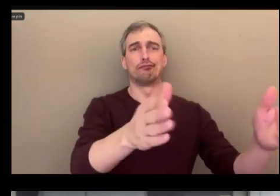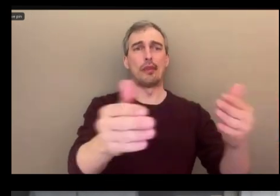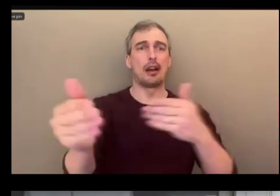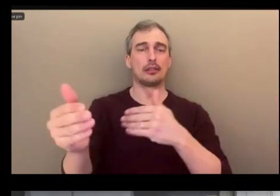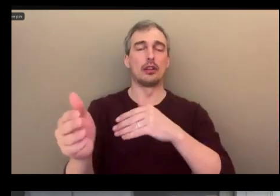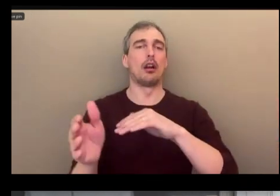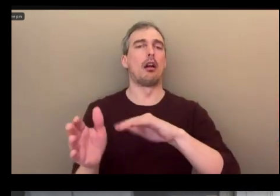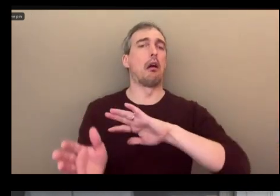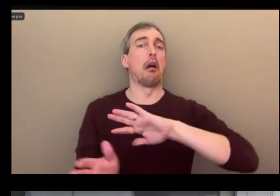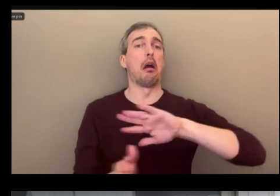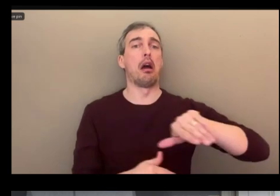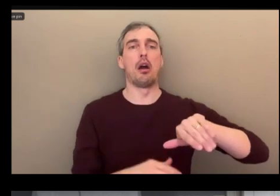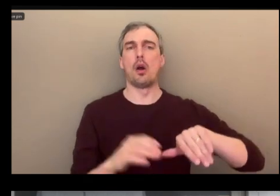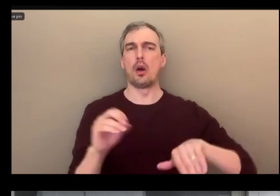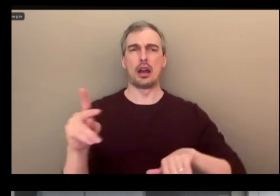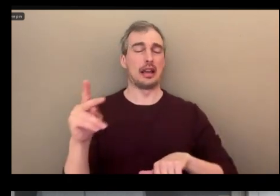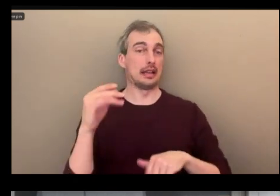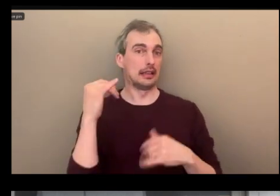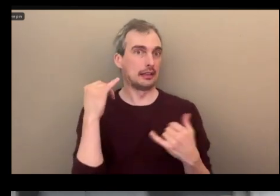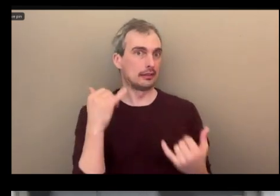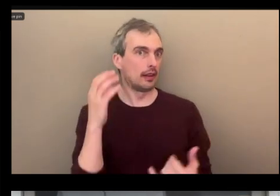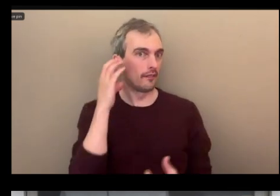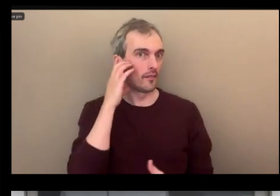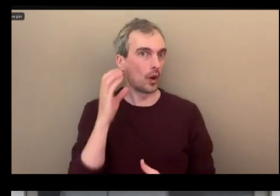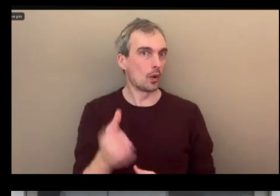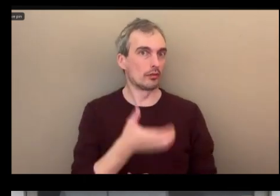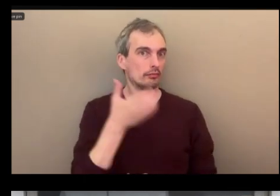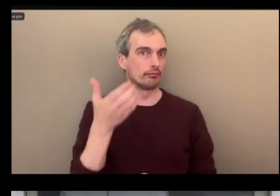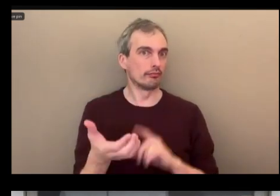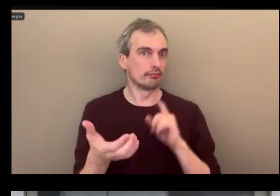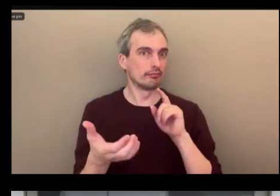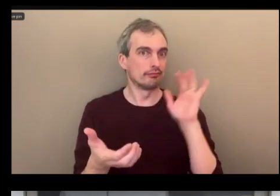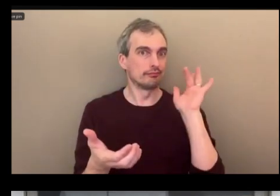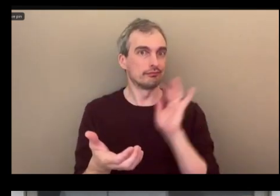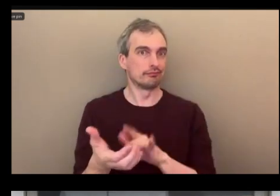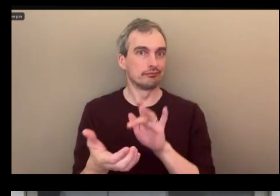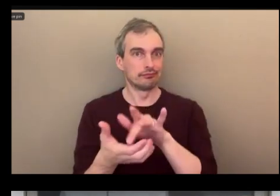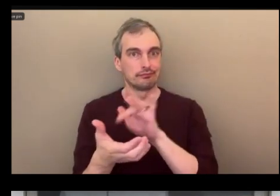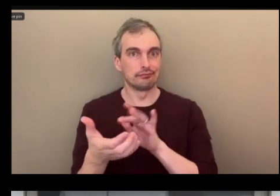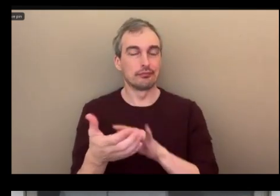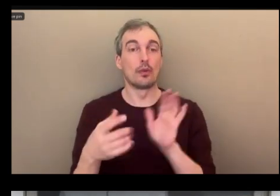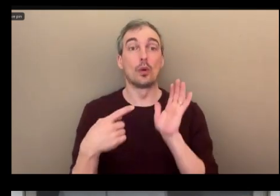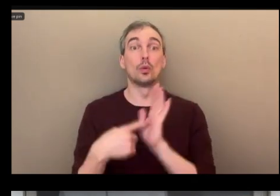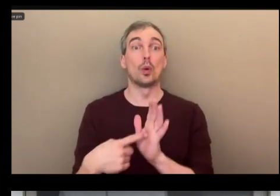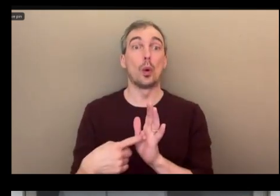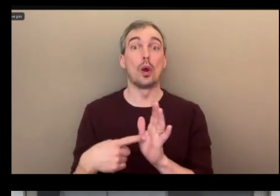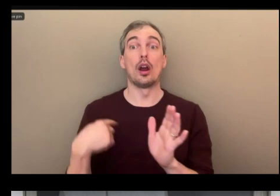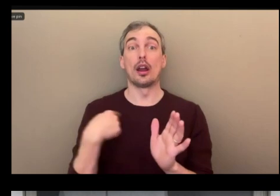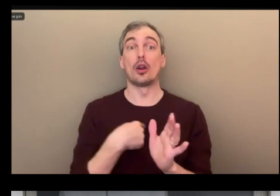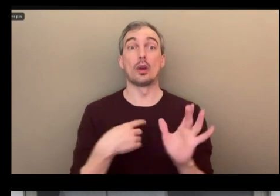What we do is we stream your phone up to our big TV. And again, because that's how you are most likely sitting in your